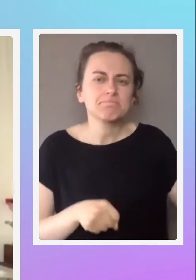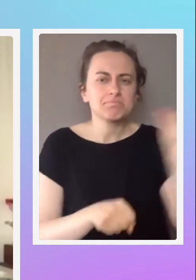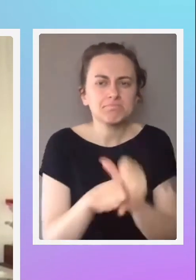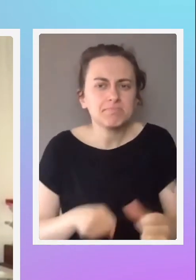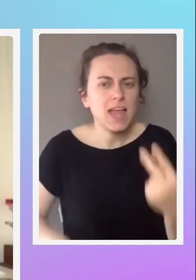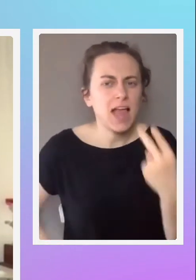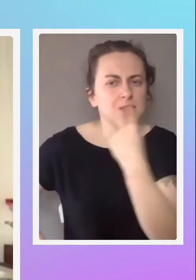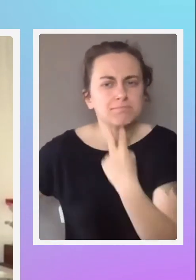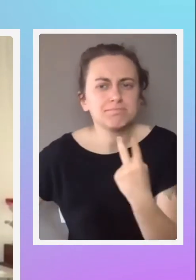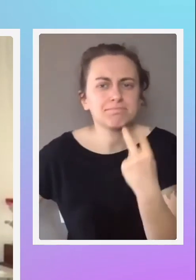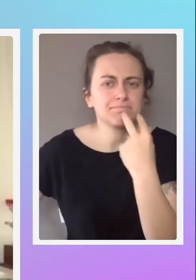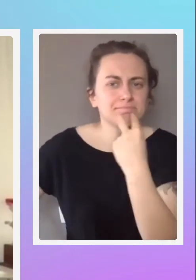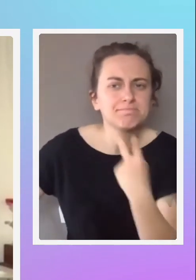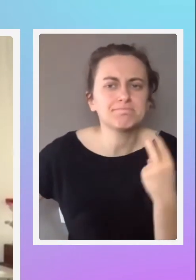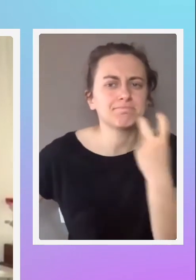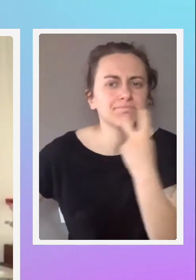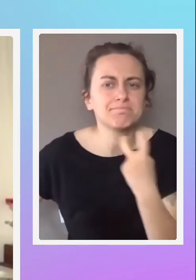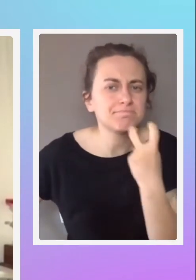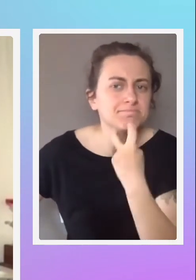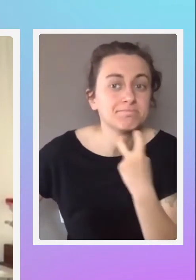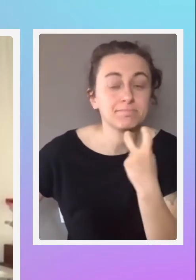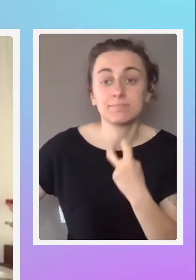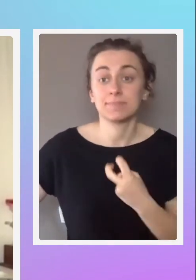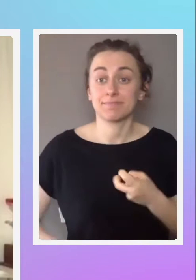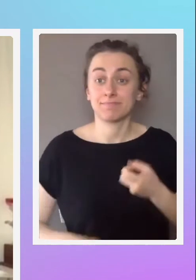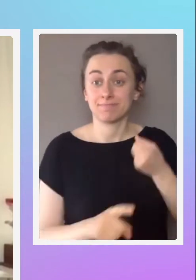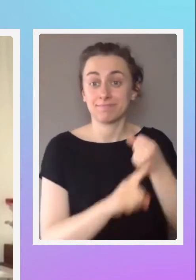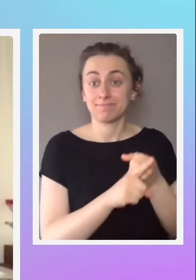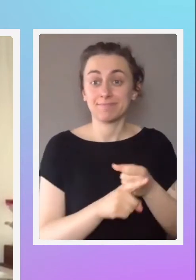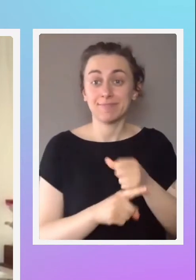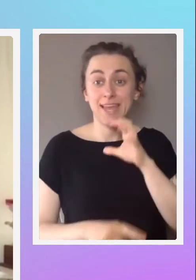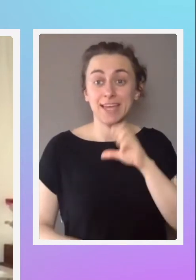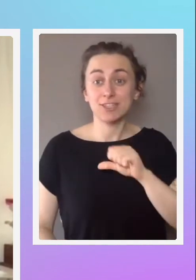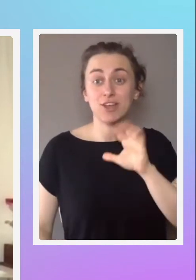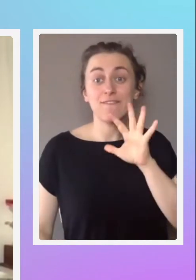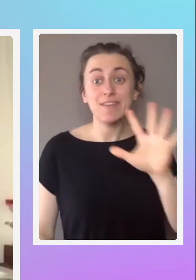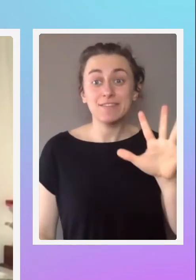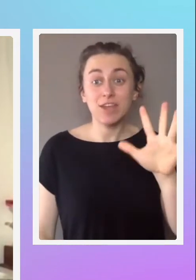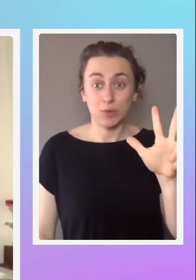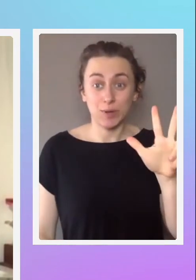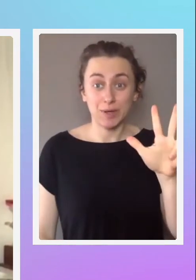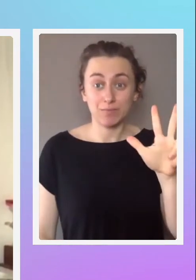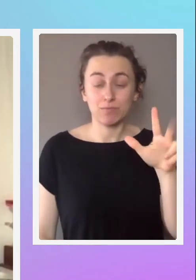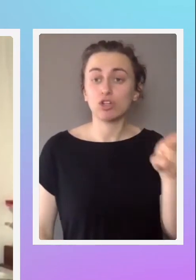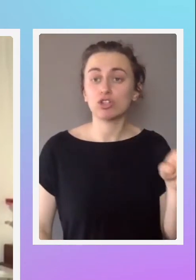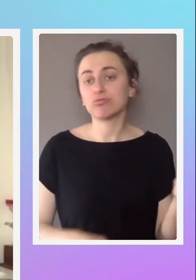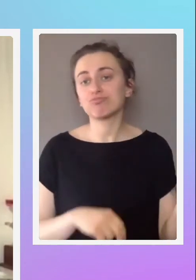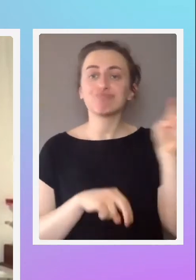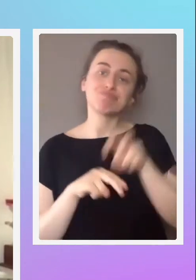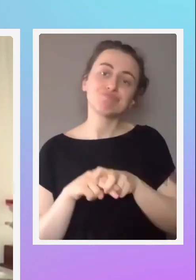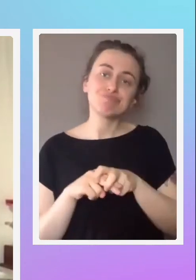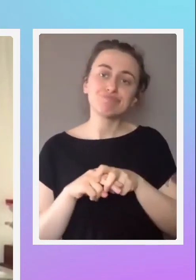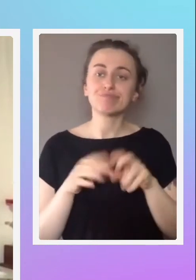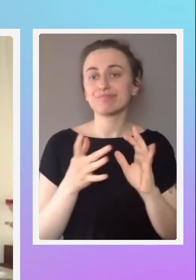But at age 53 she got on the internet it's nice to be able to tell this part of the story